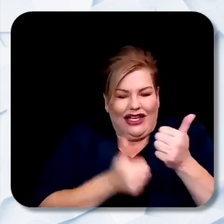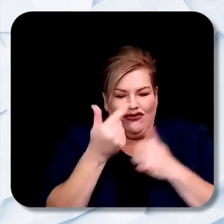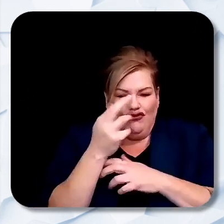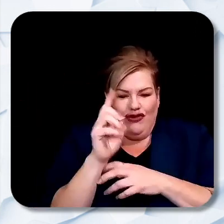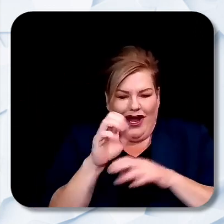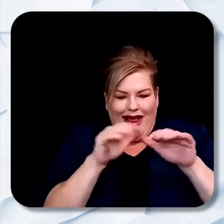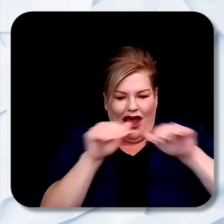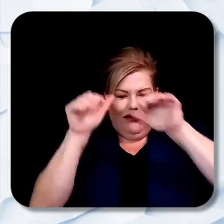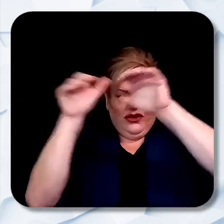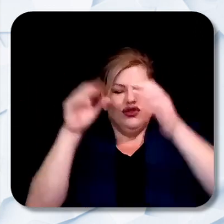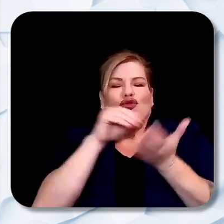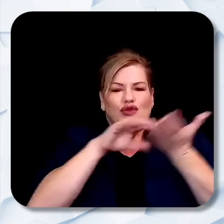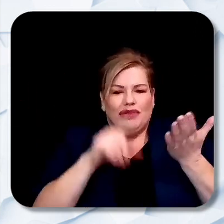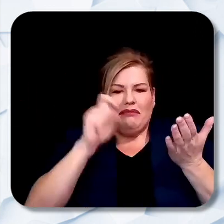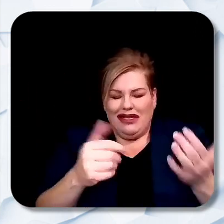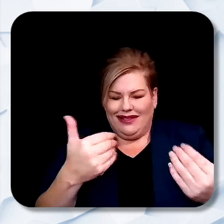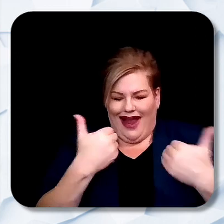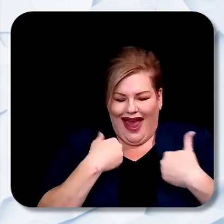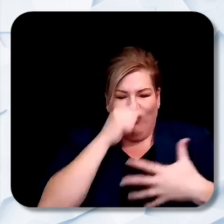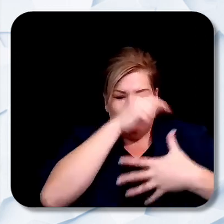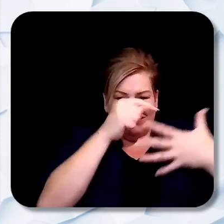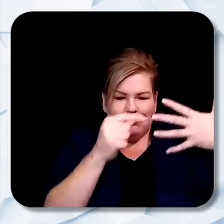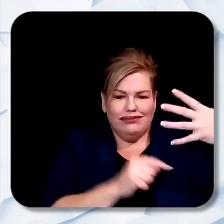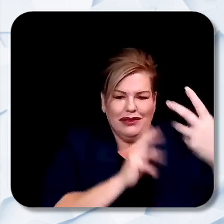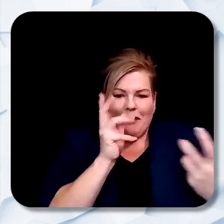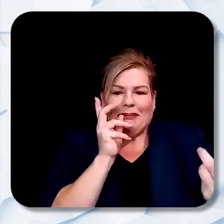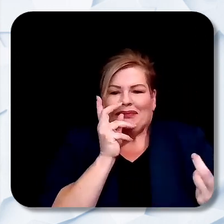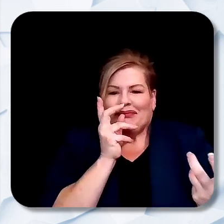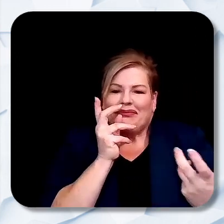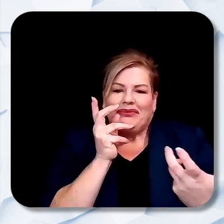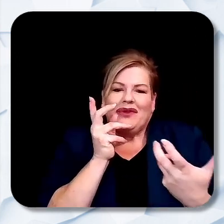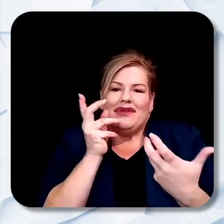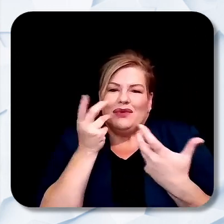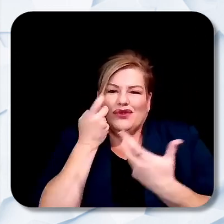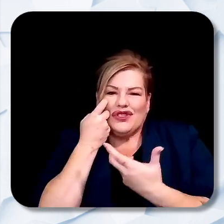We also have a new framework that was just adopted in two thousand and nineteen. And